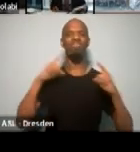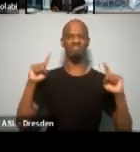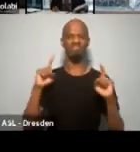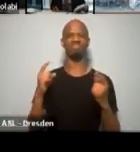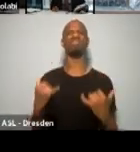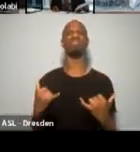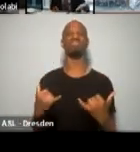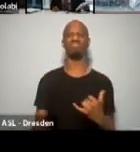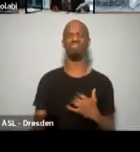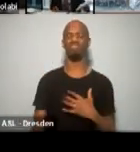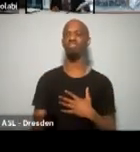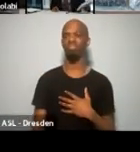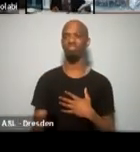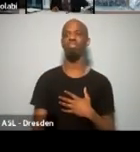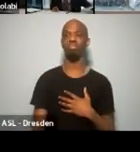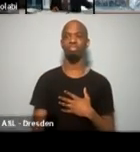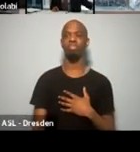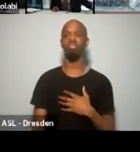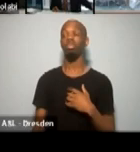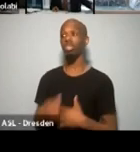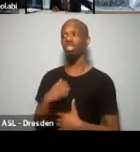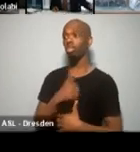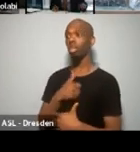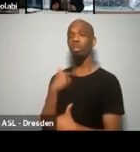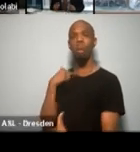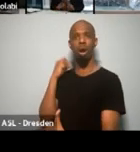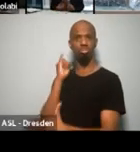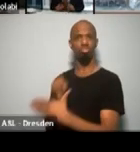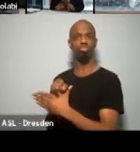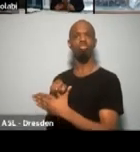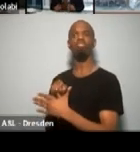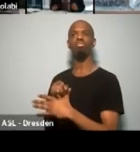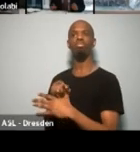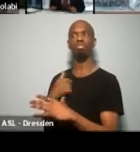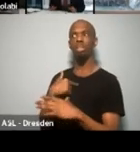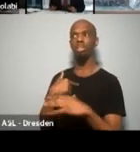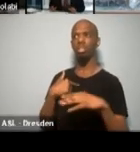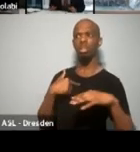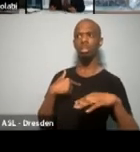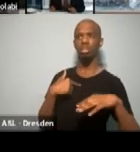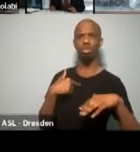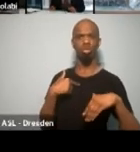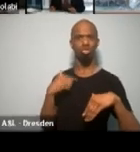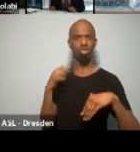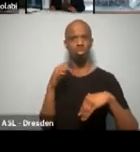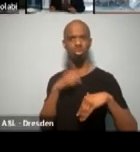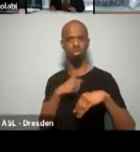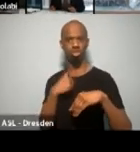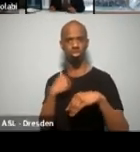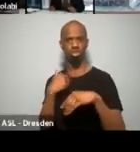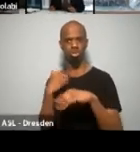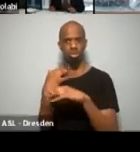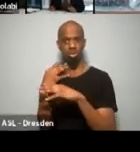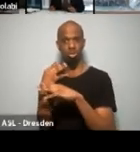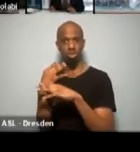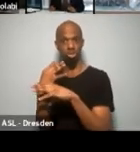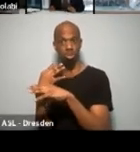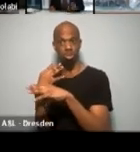I'm sorry, I don't wanna interrupt. Am I? No, you're on camera. I'm on camera?